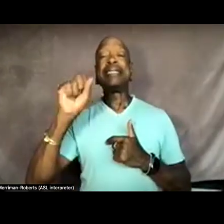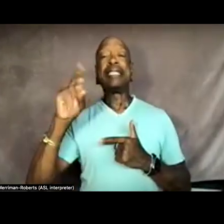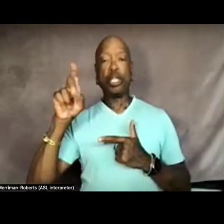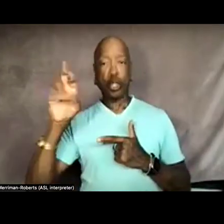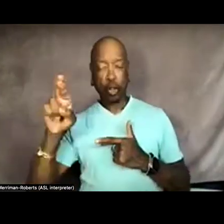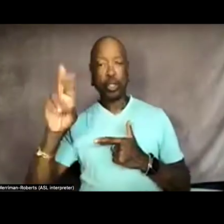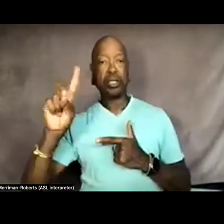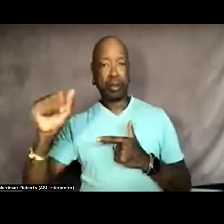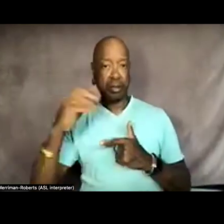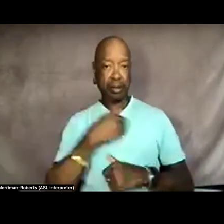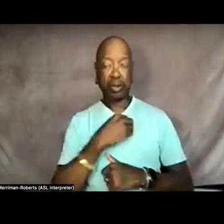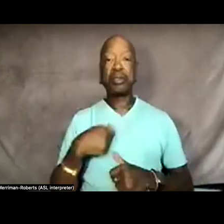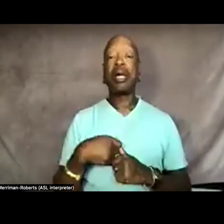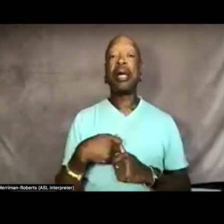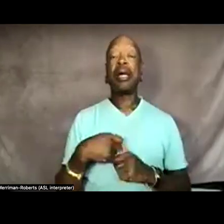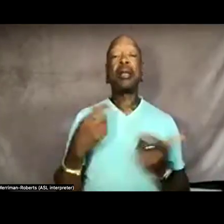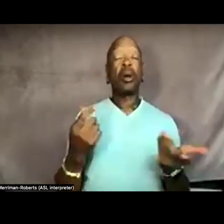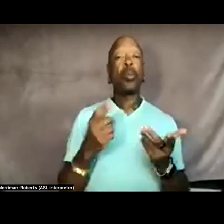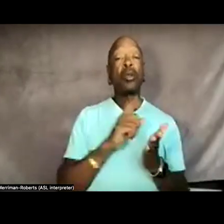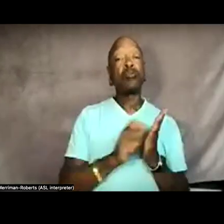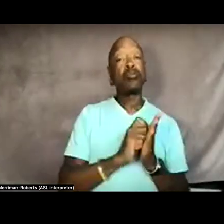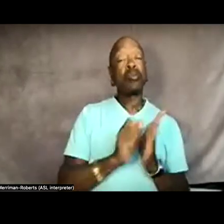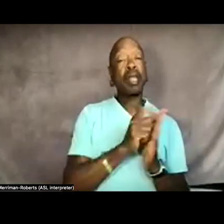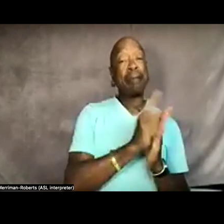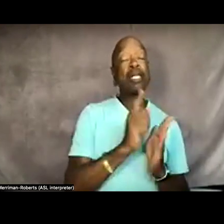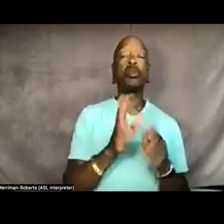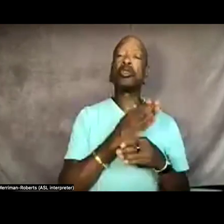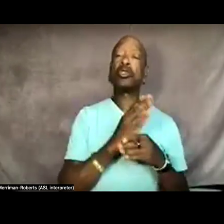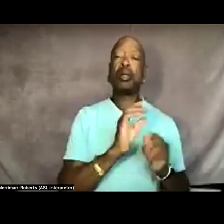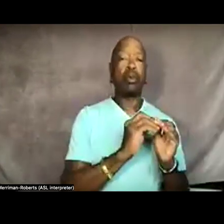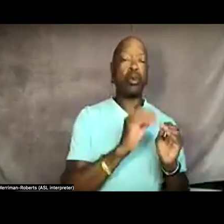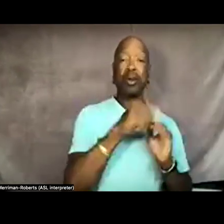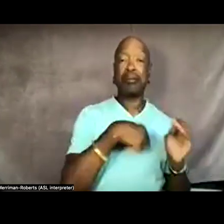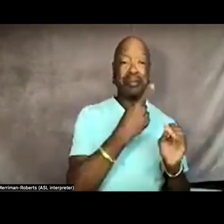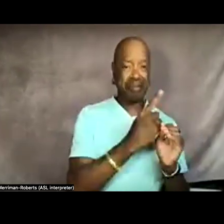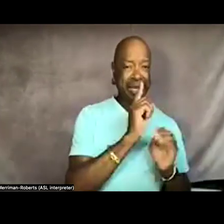of minutes Elizabeth one of our members will share more about Masks for Equity but first